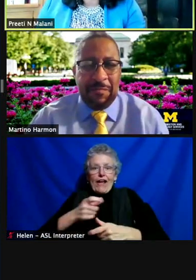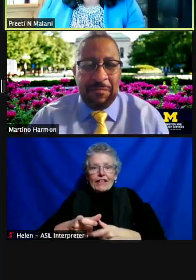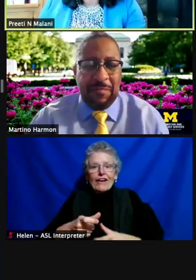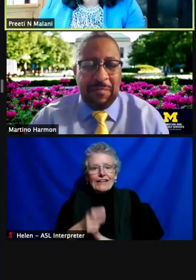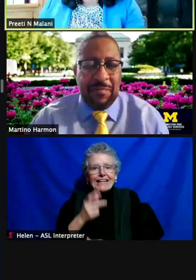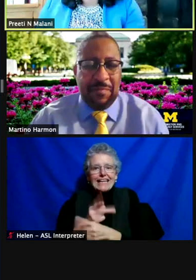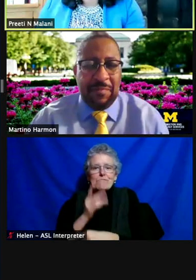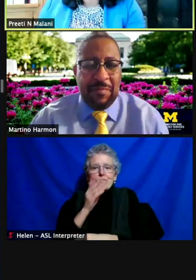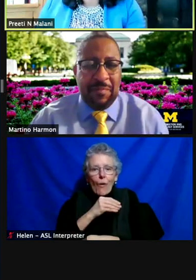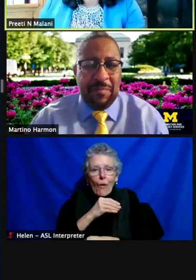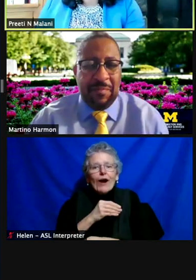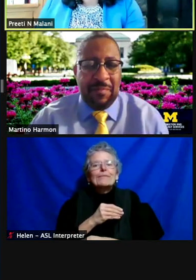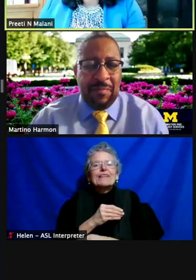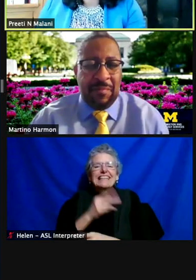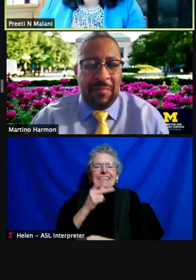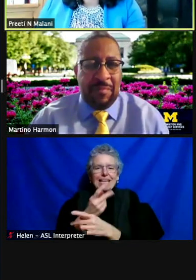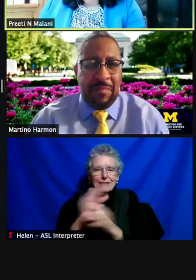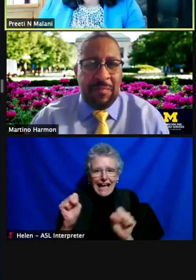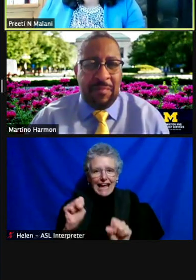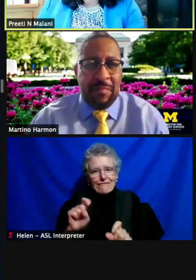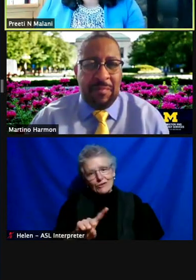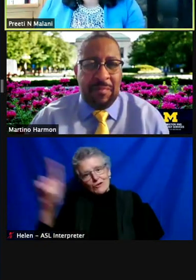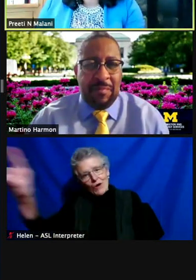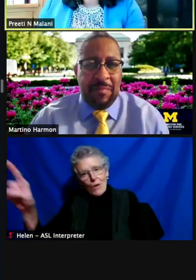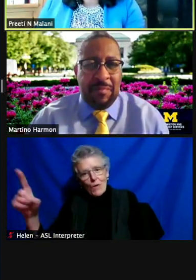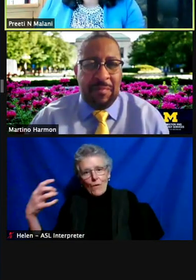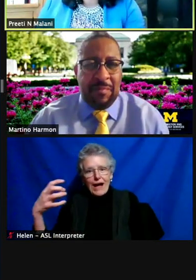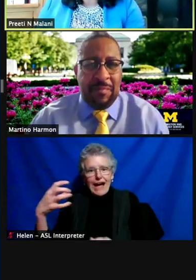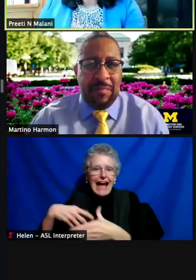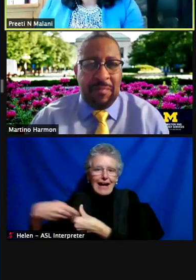and now to talk a little bit more about health issues with Dr. Roberts.